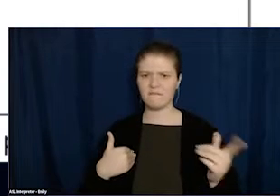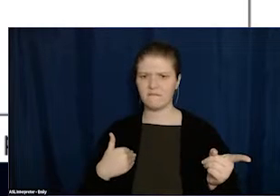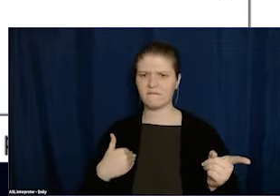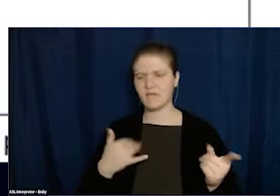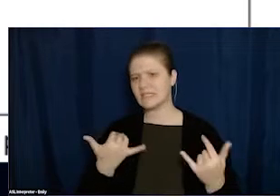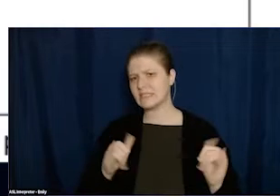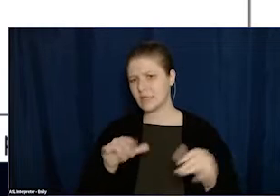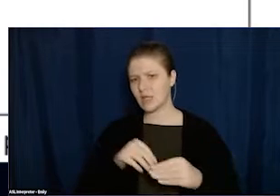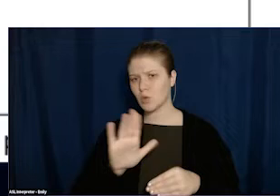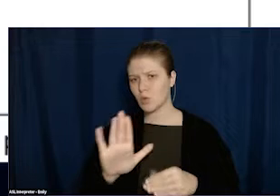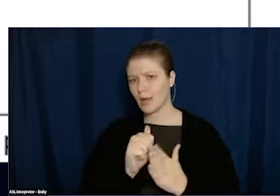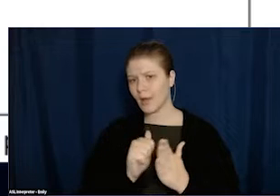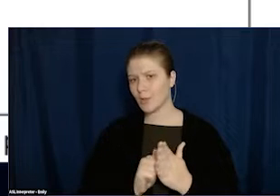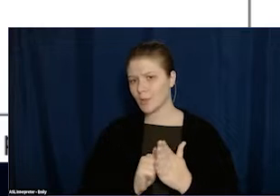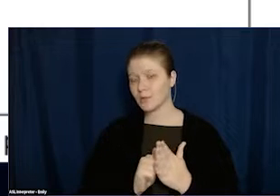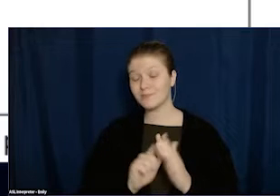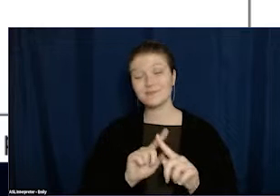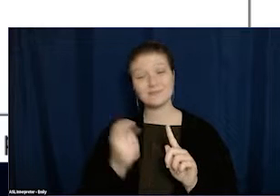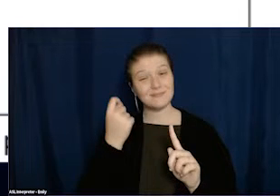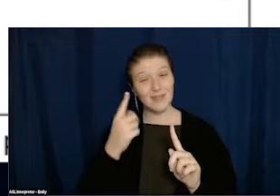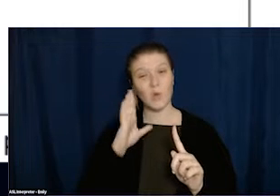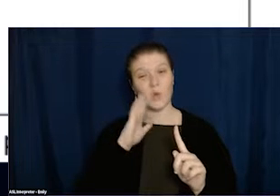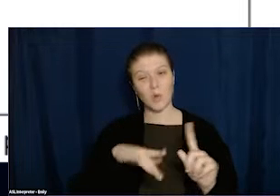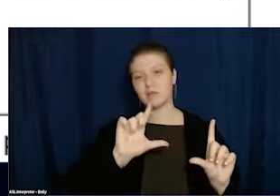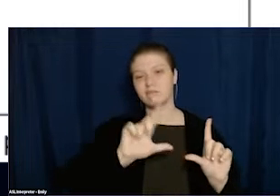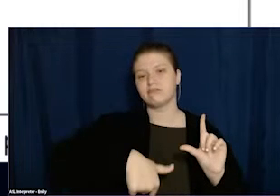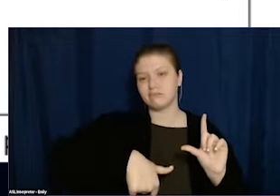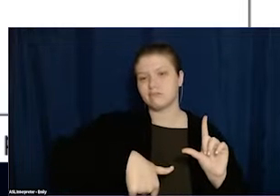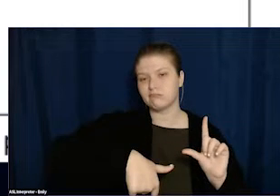However, we will be turning that off just because we are trying to decommission FastLane.